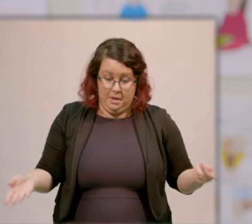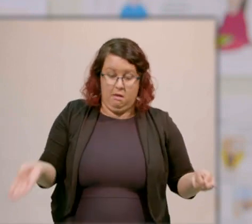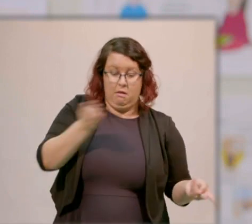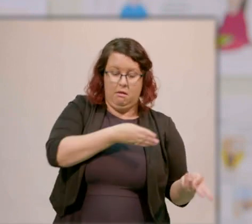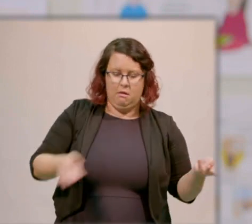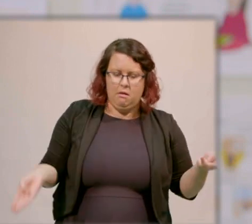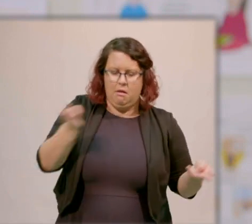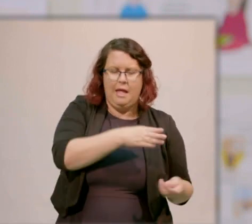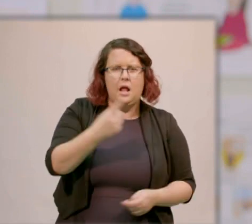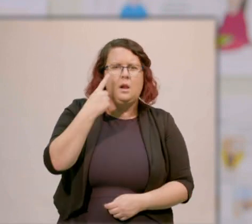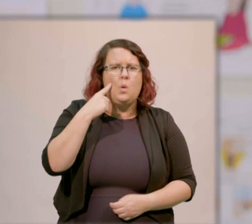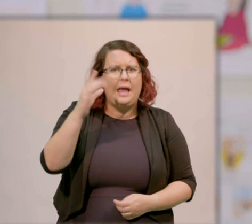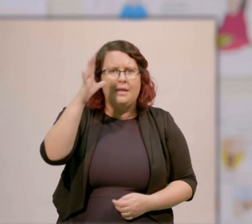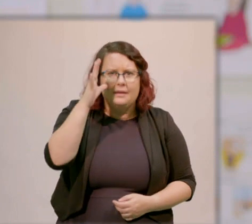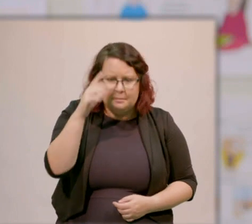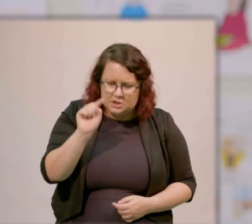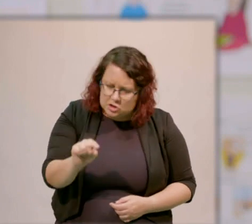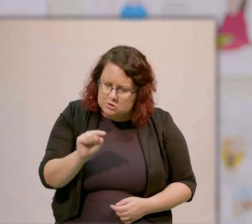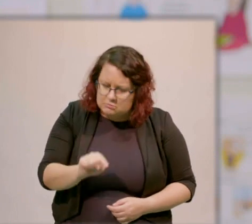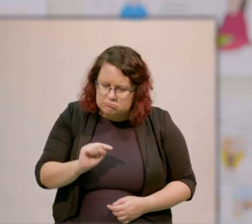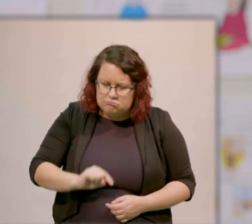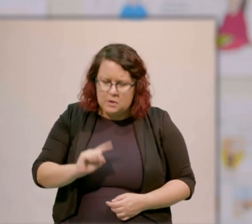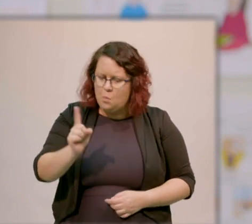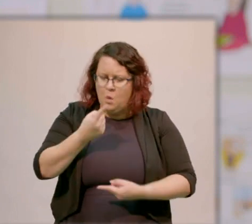pay attention to the images. What do they tell you?